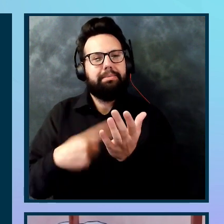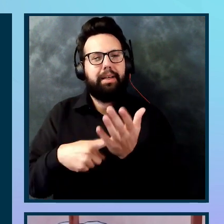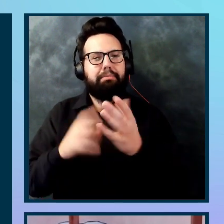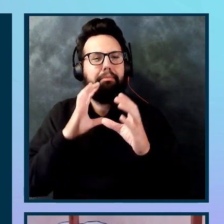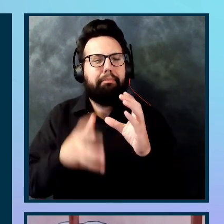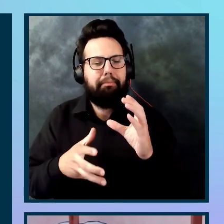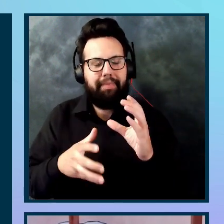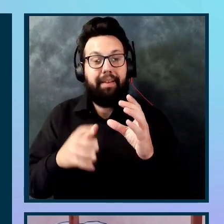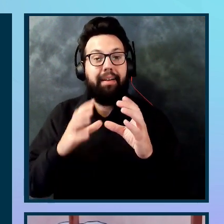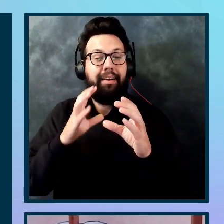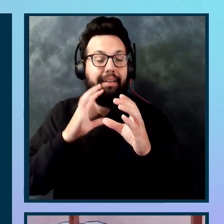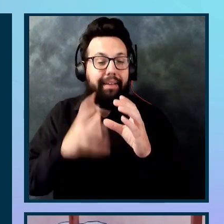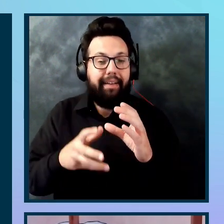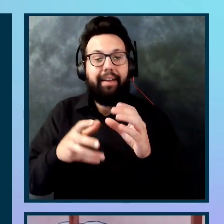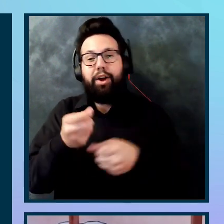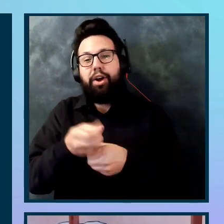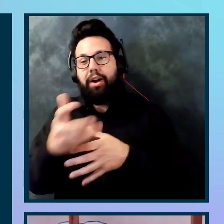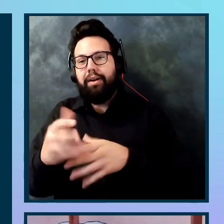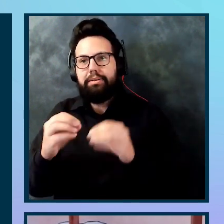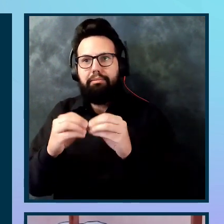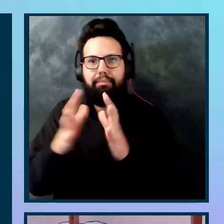It can lead to issues down the road